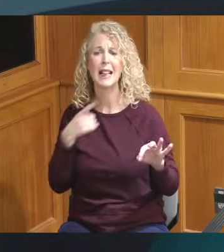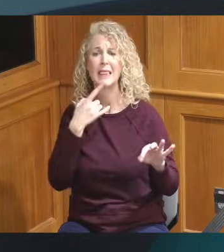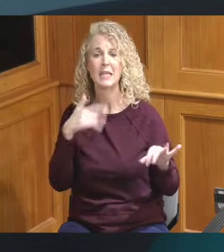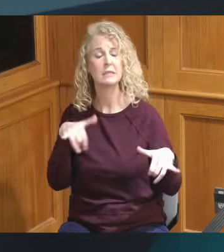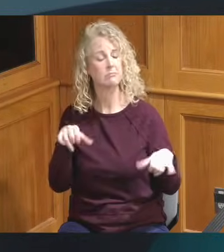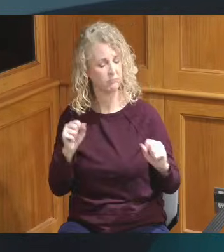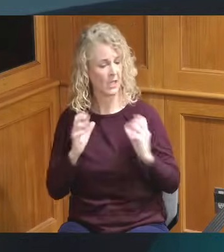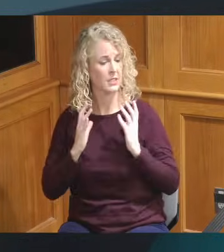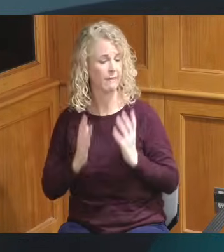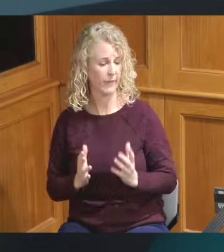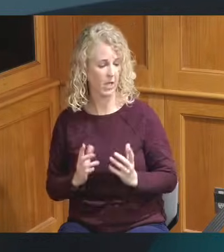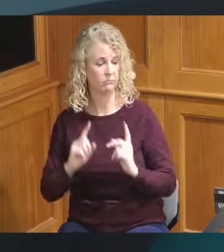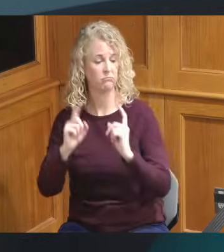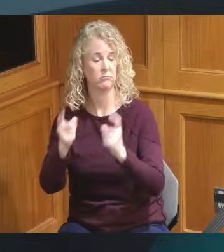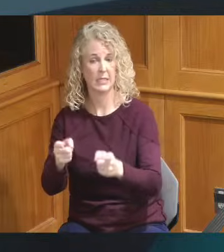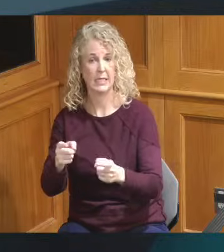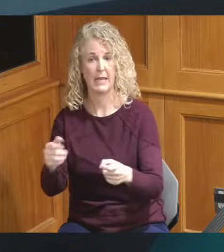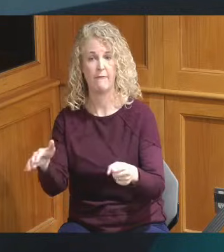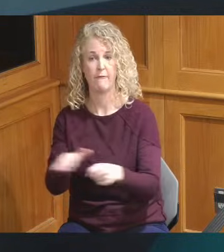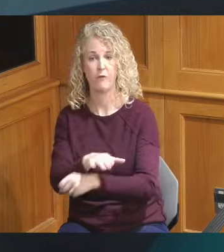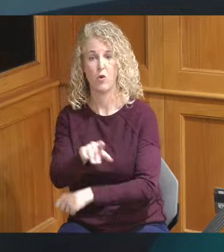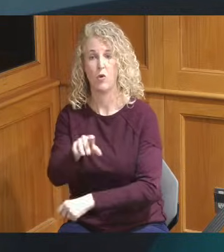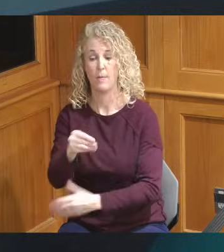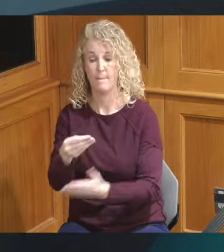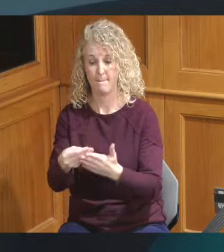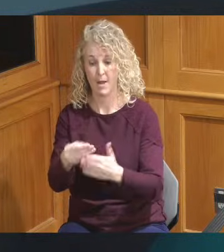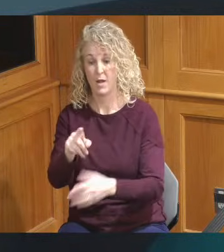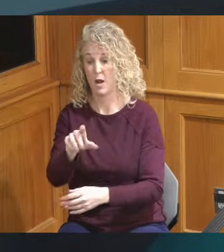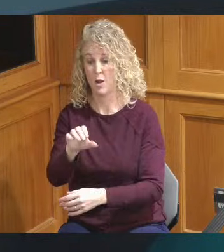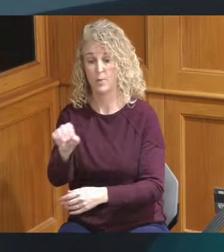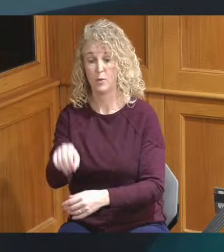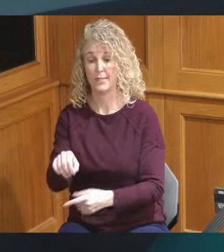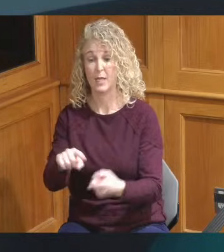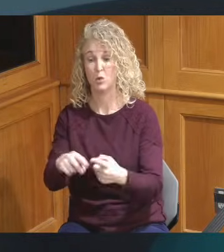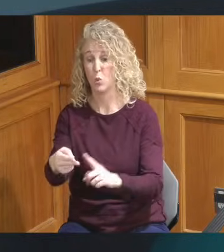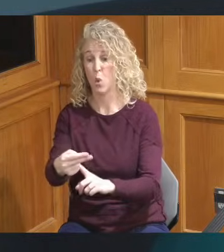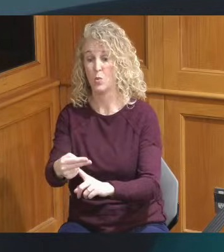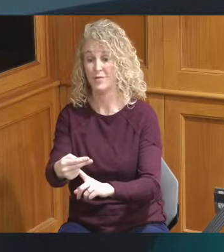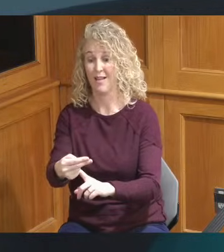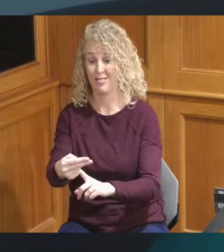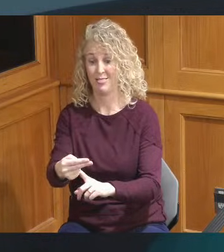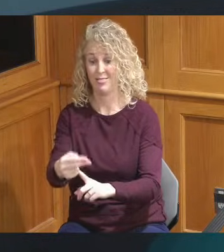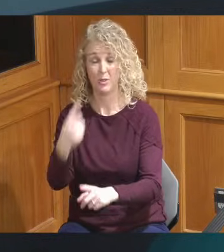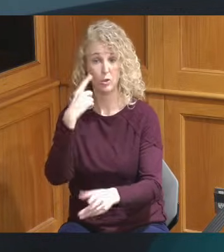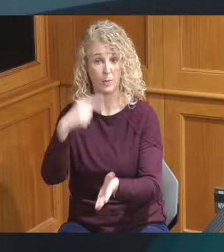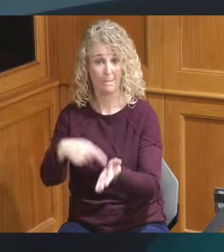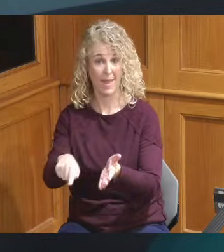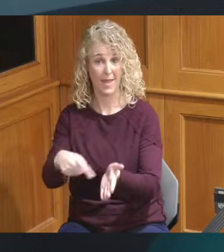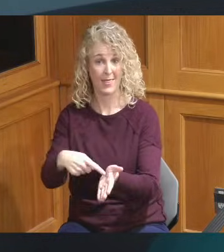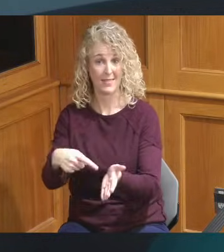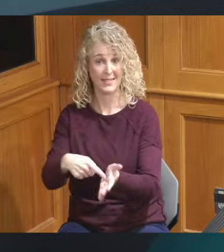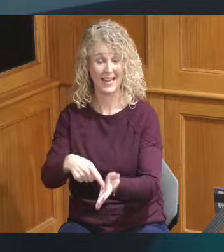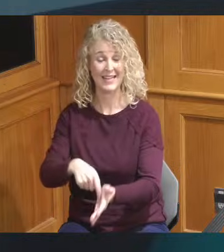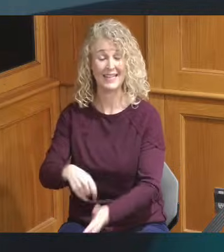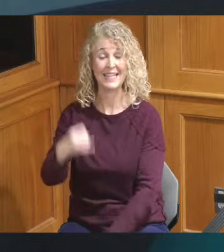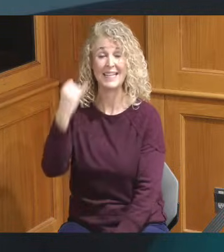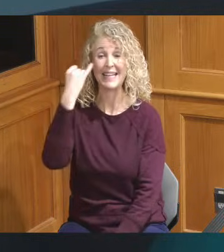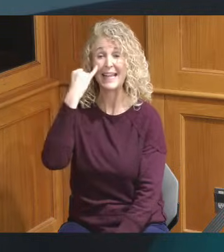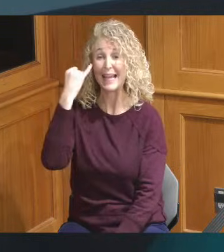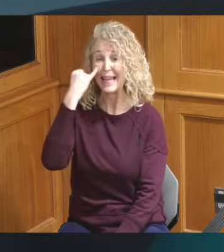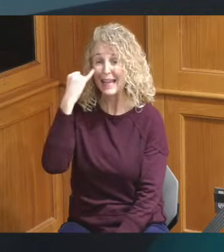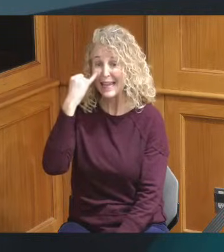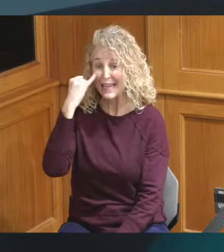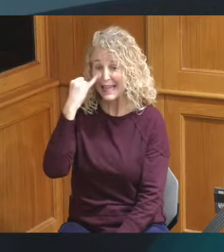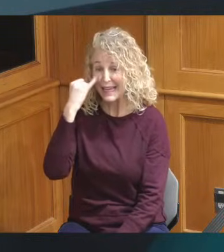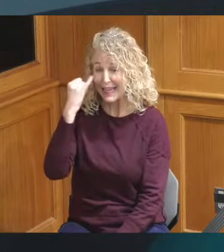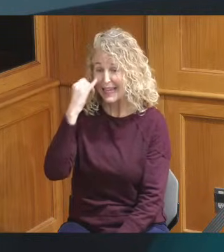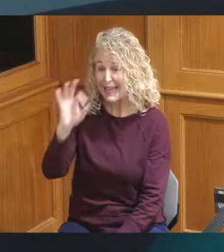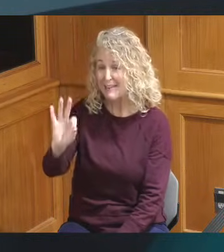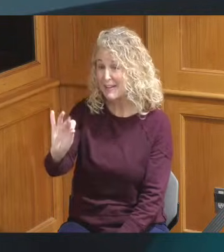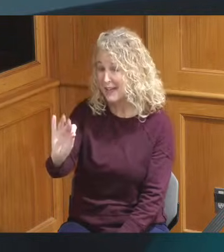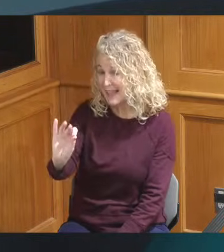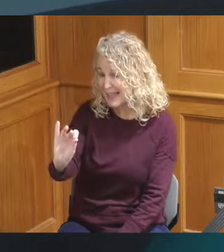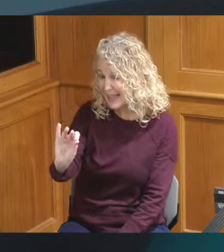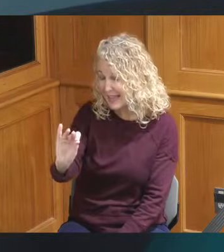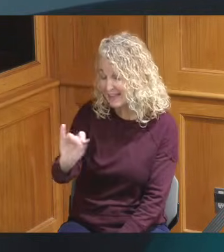will we will give the money from that hotel to pay for that hotel only. But if the regular tot the